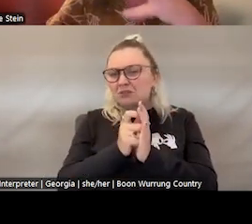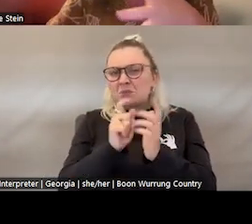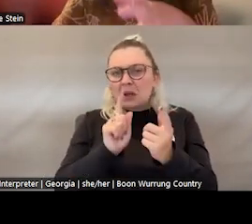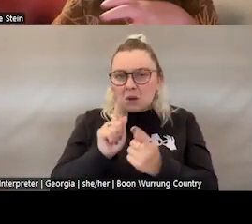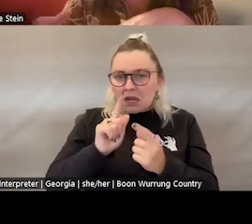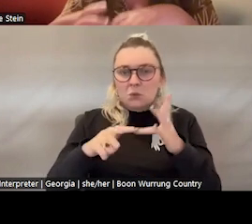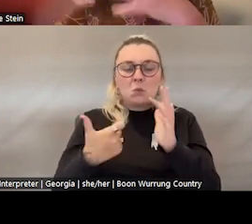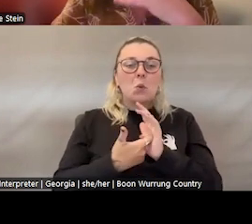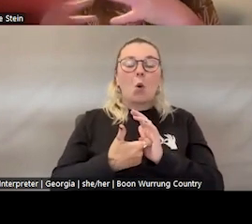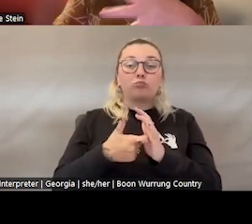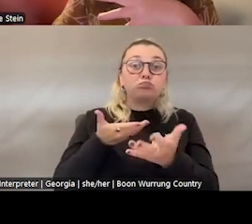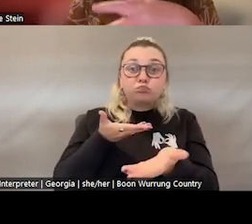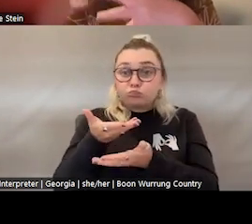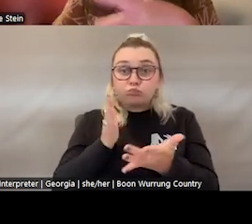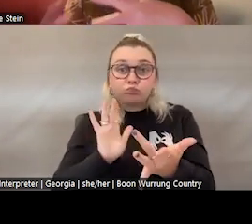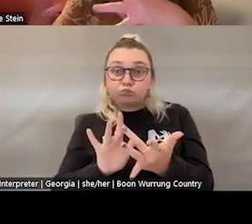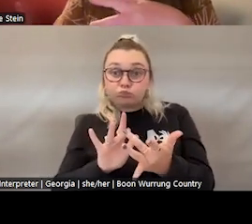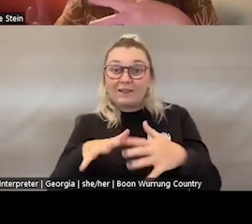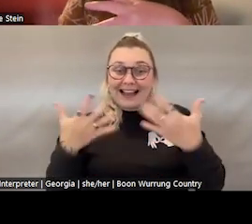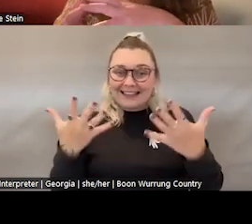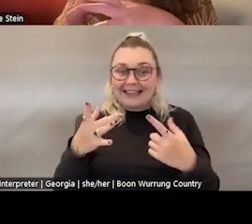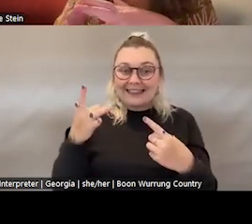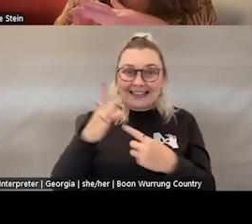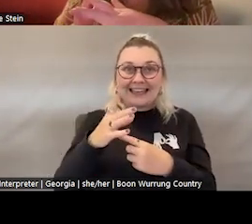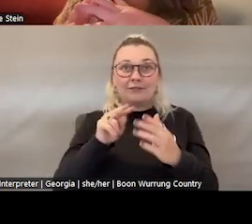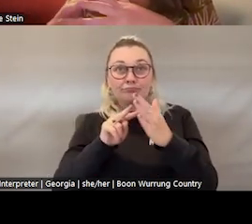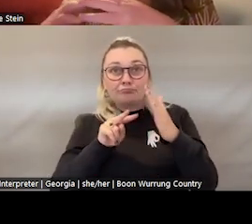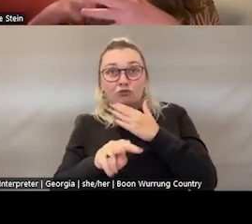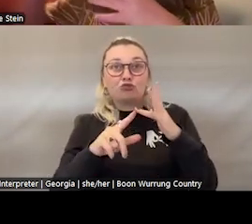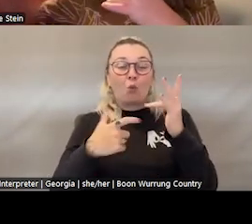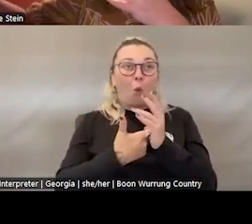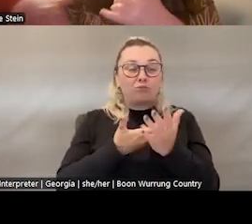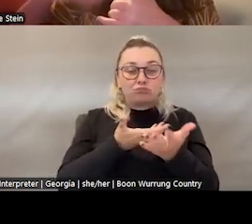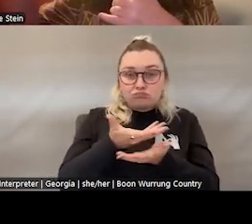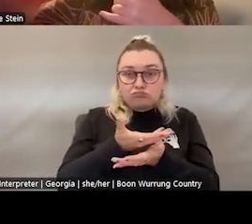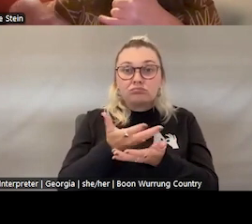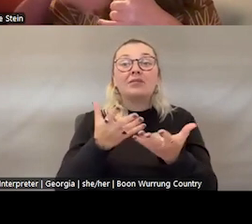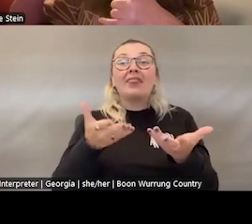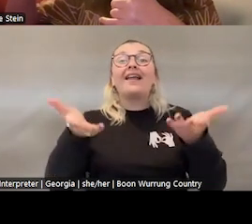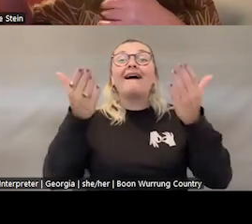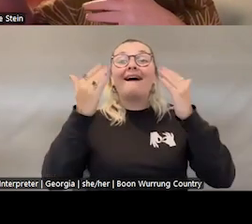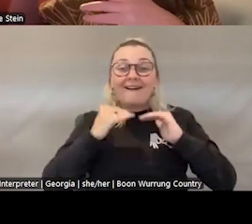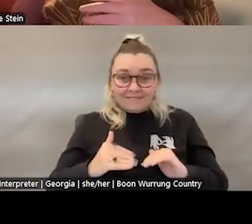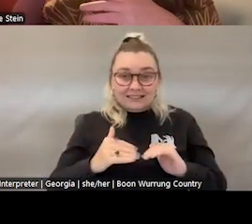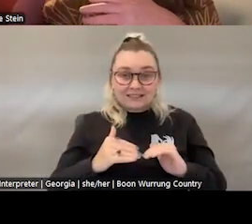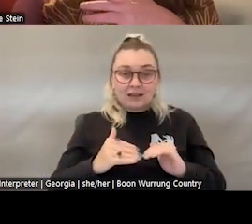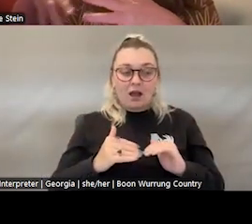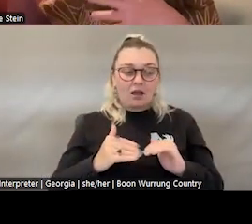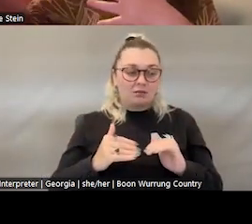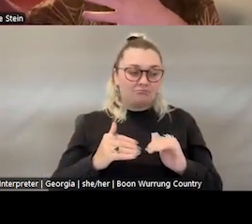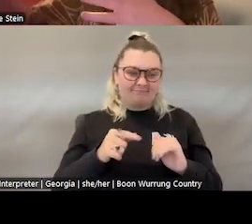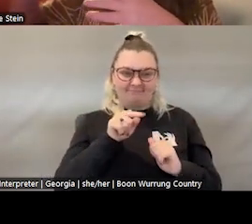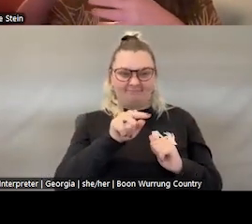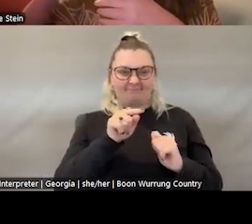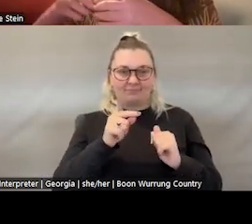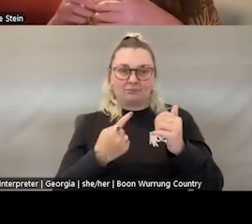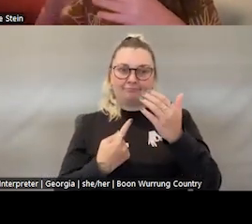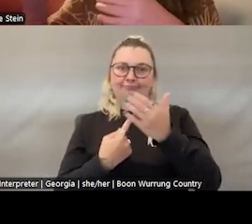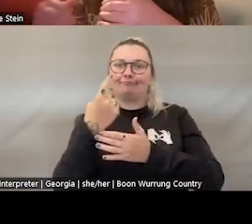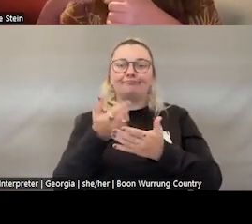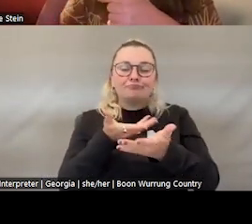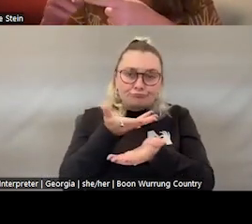some of those key interactions. Some of those interactions with them, we want